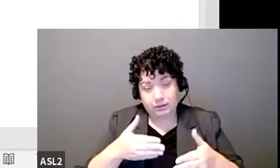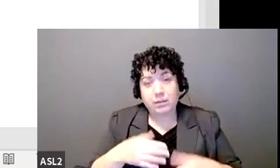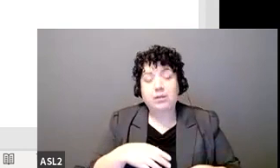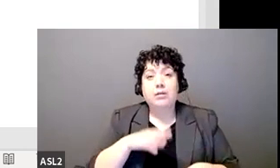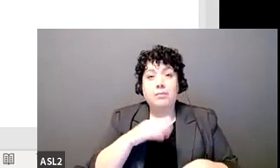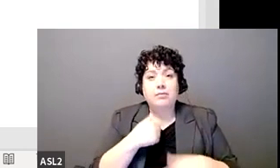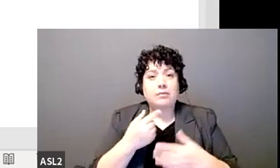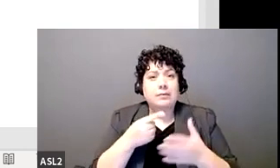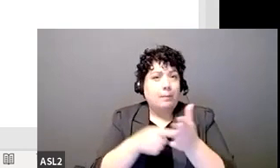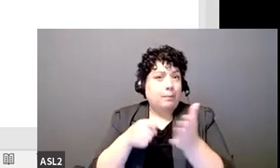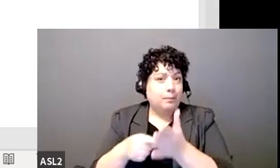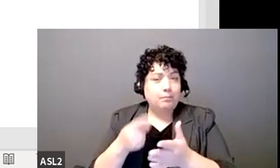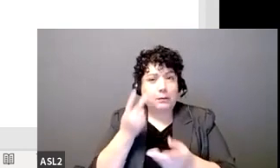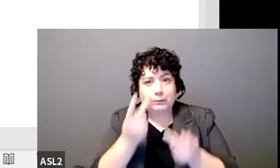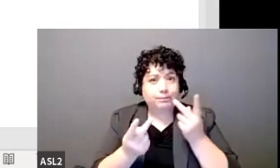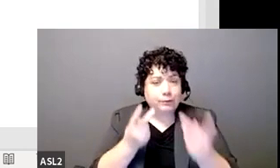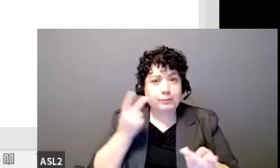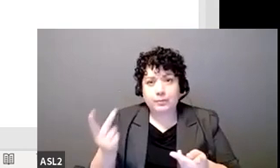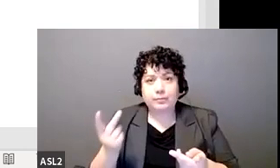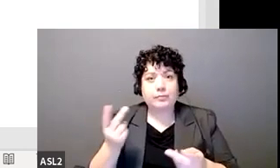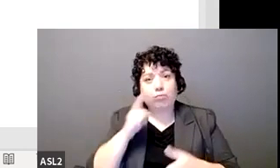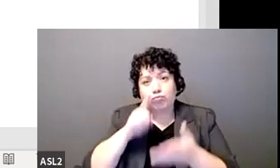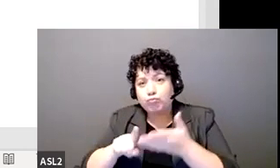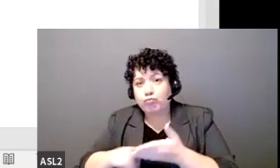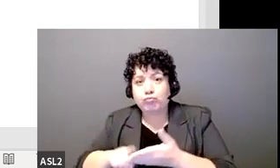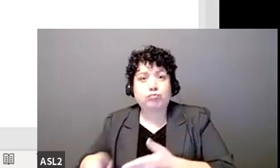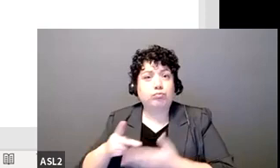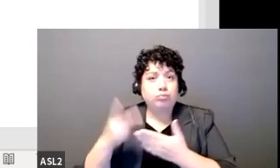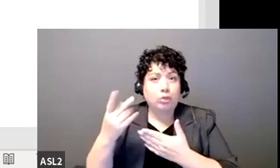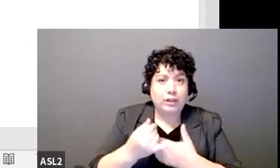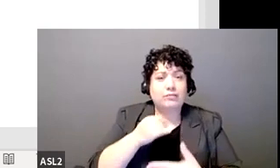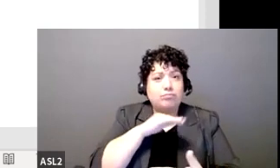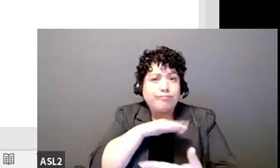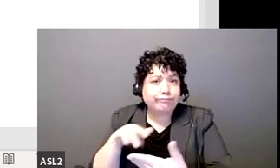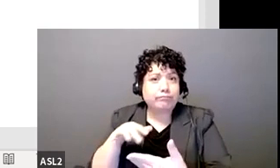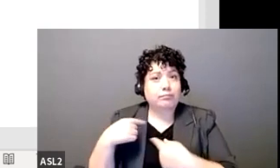I’ve come across in various work and projects that I’ve been involved in over the past few years